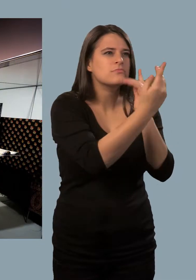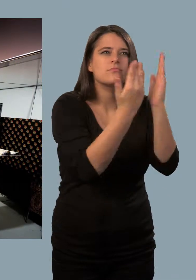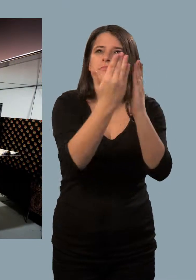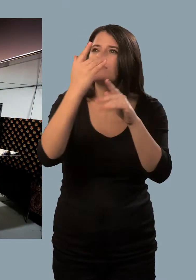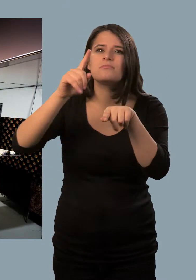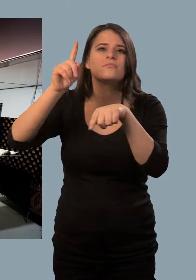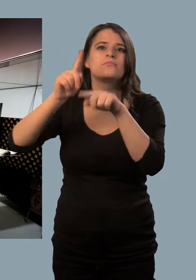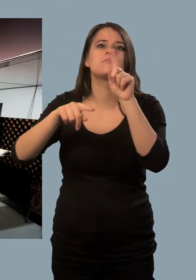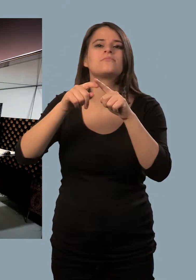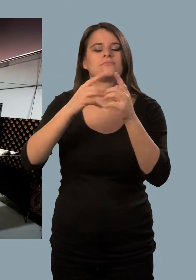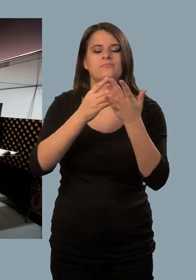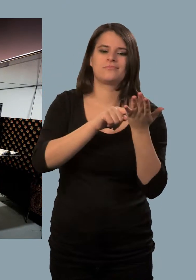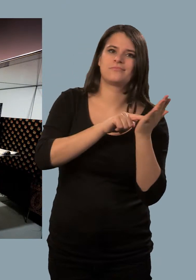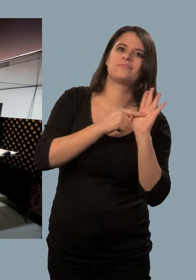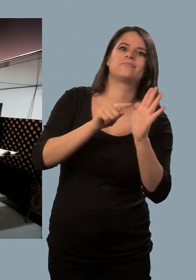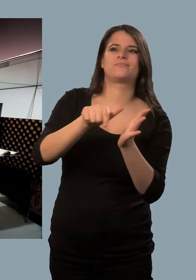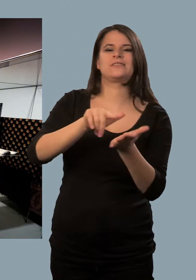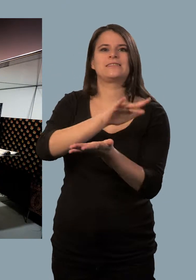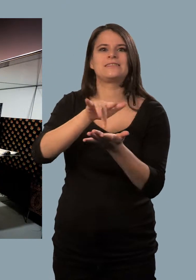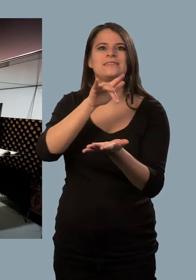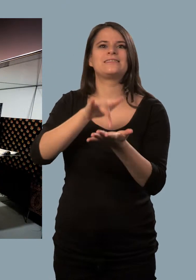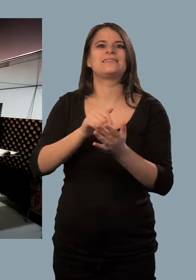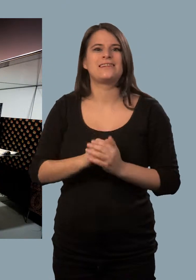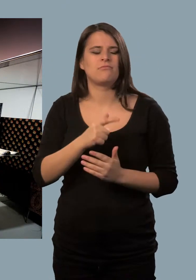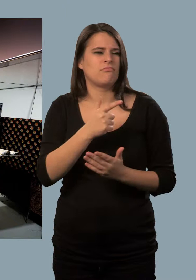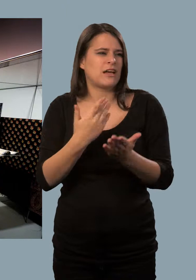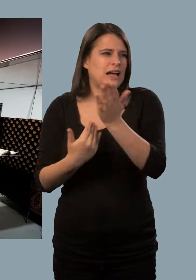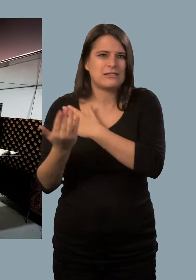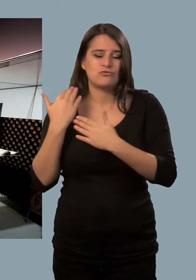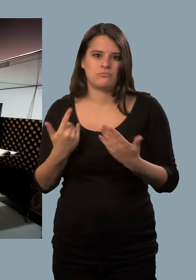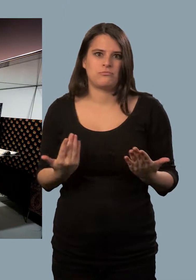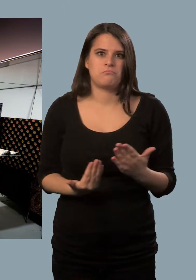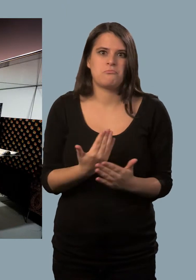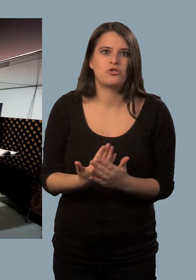Its collections are a reflection of the city itself - a mix of the historic and the contemporary,